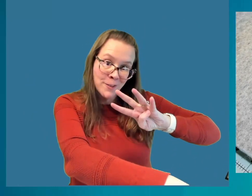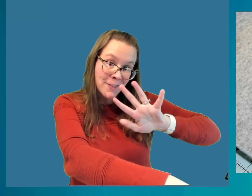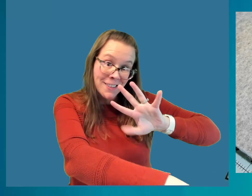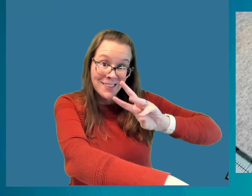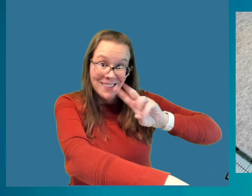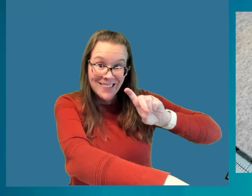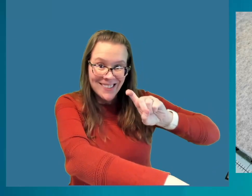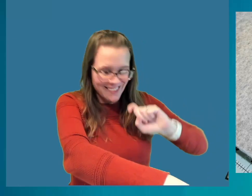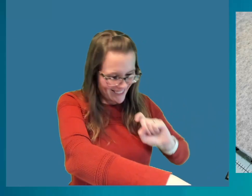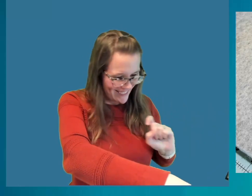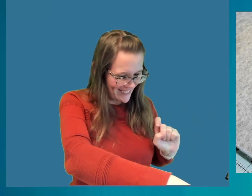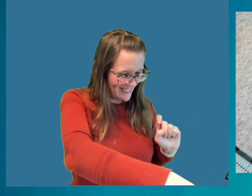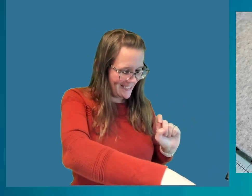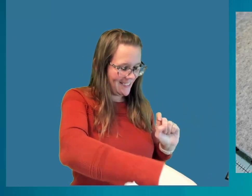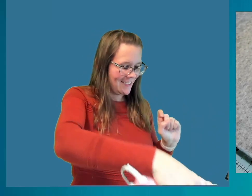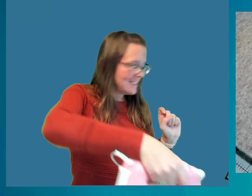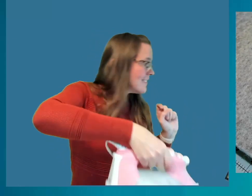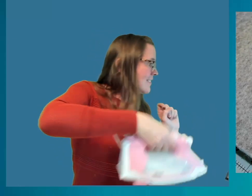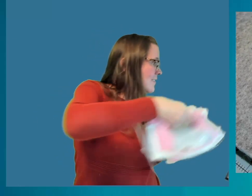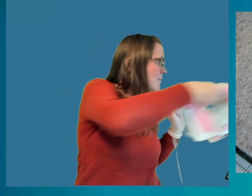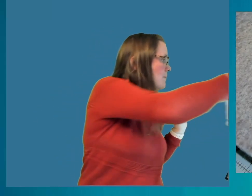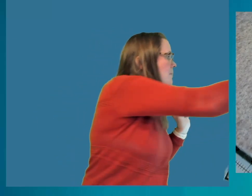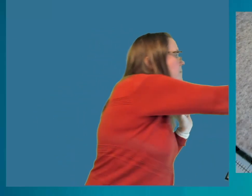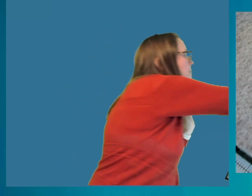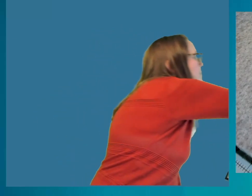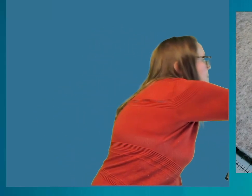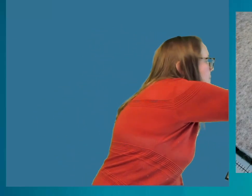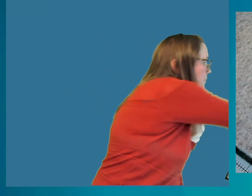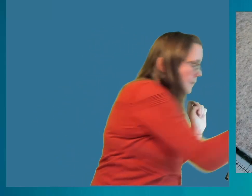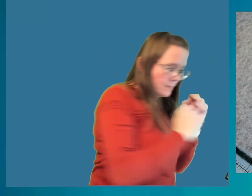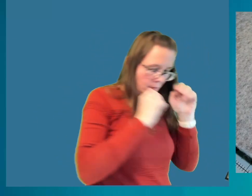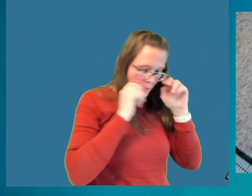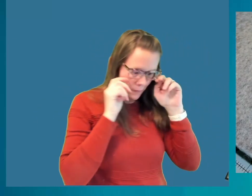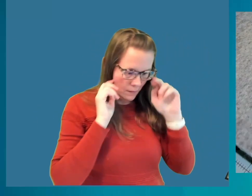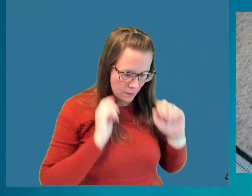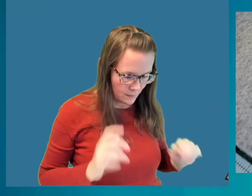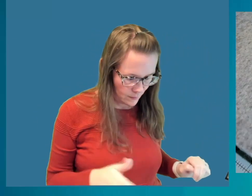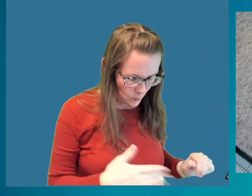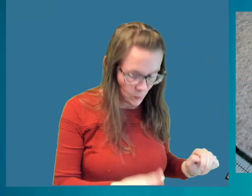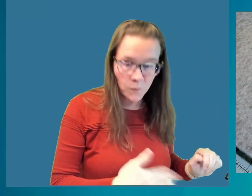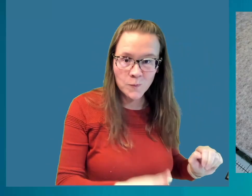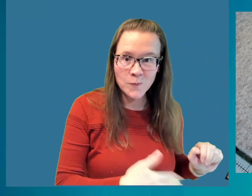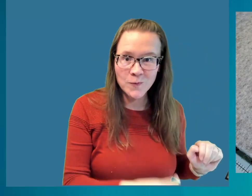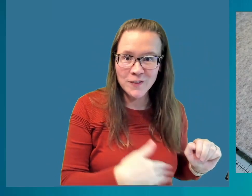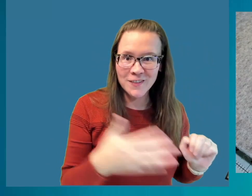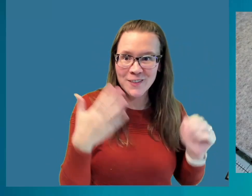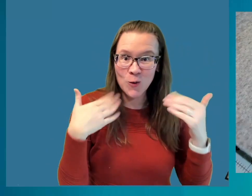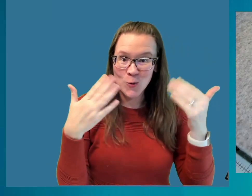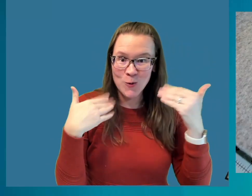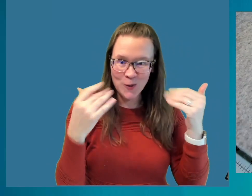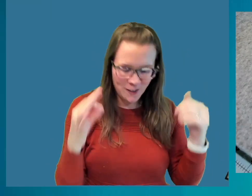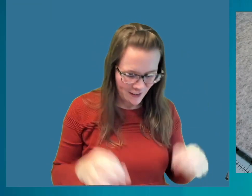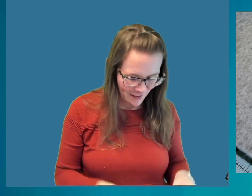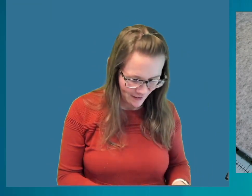Um one, two, three, four, five, six: just make sure they're down. It's very,